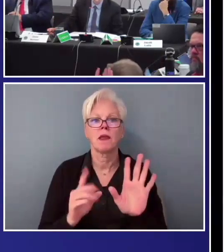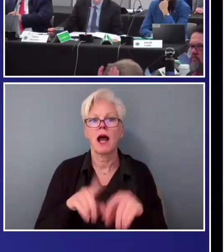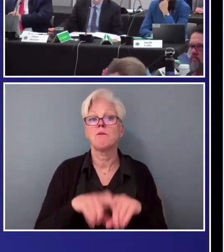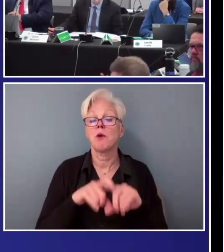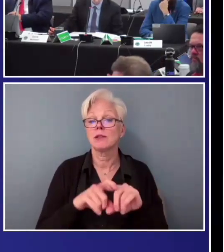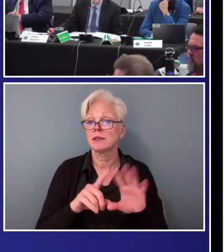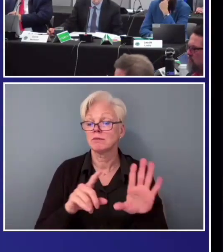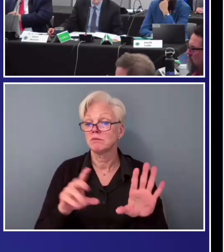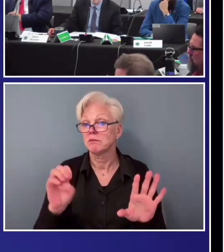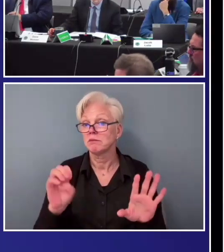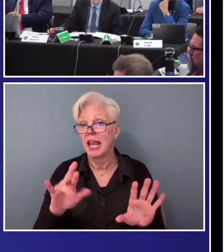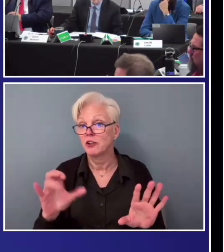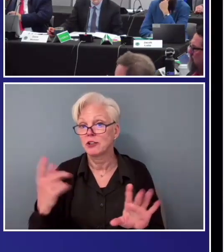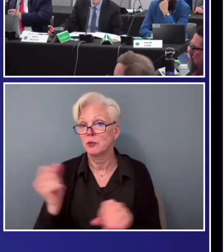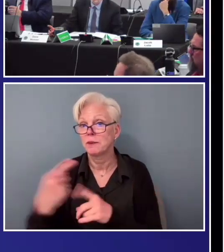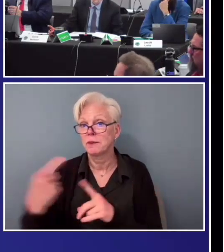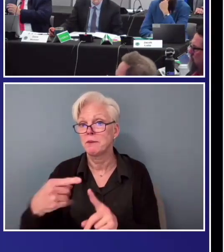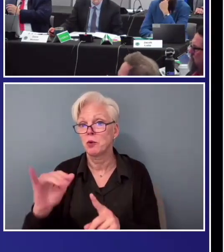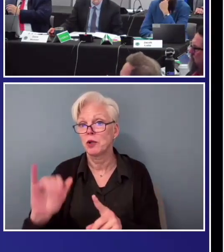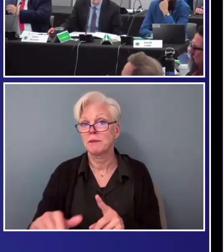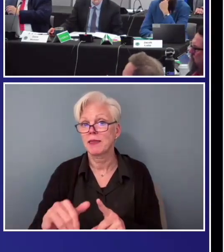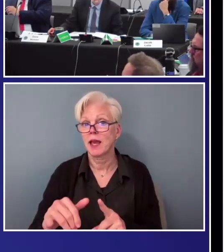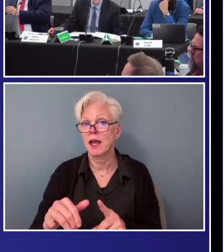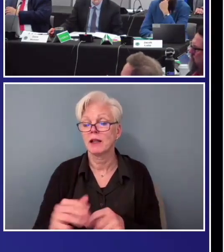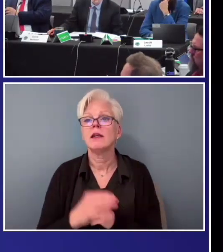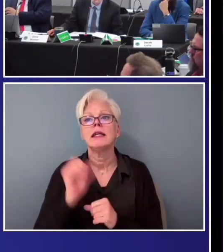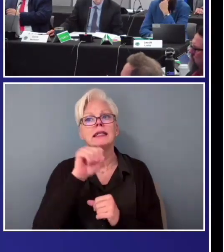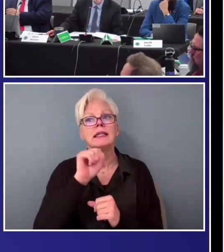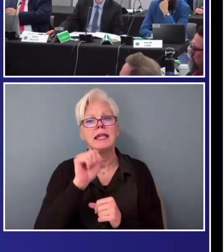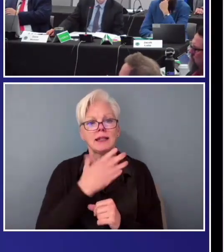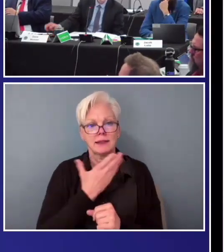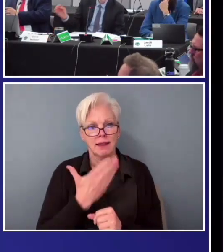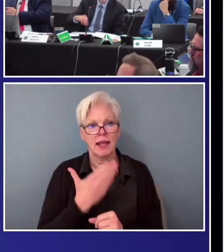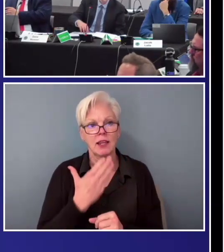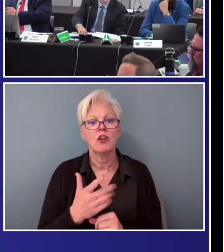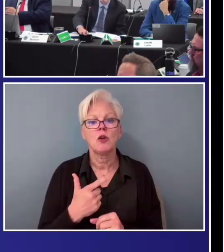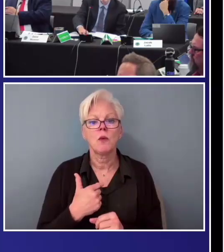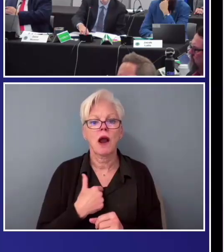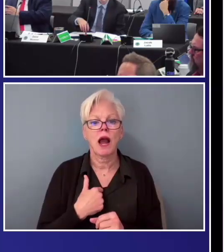Eric, if you have a point about that. Yeah, Dave, thanks. I was just going to ask,